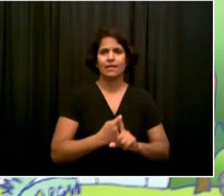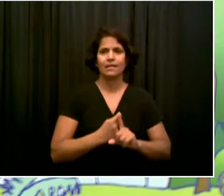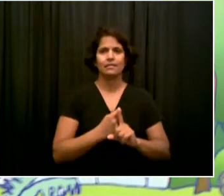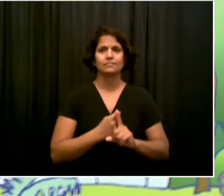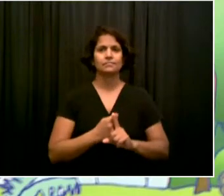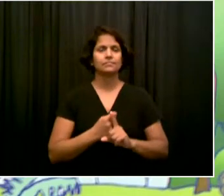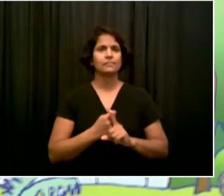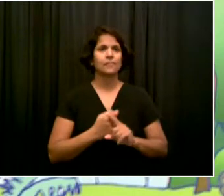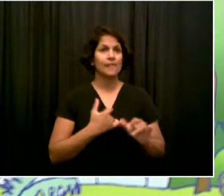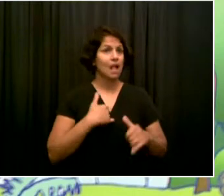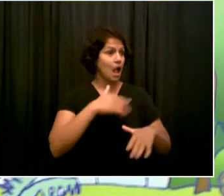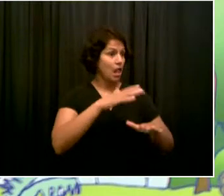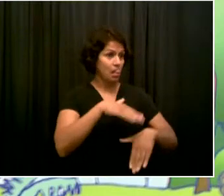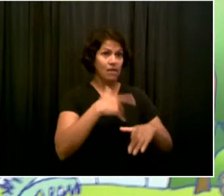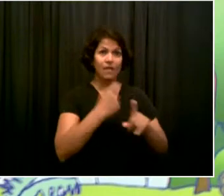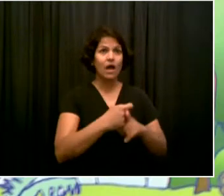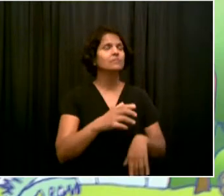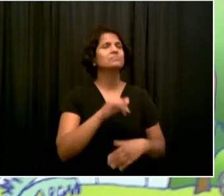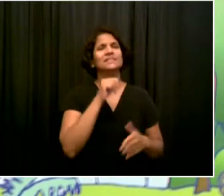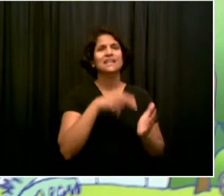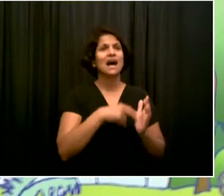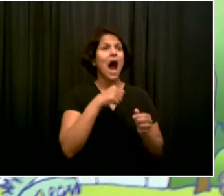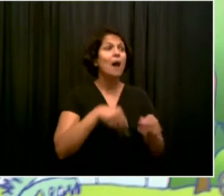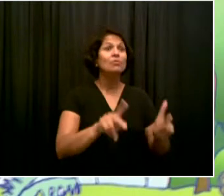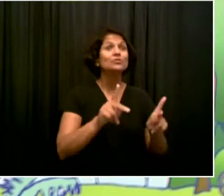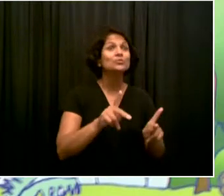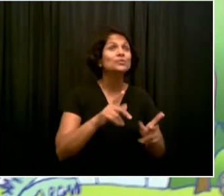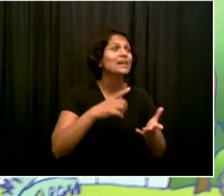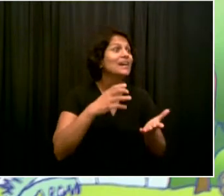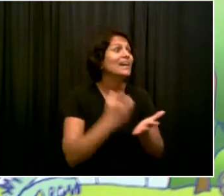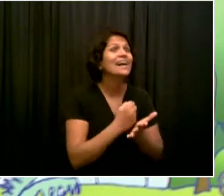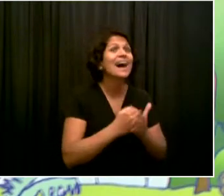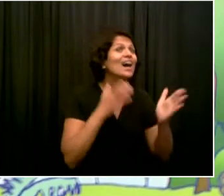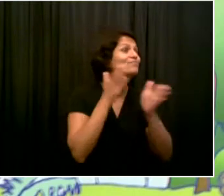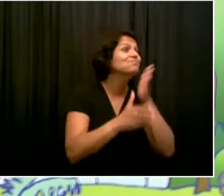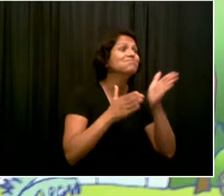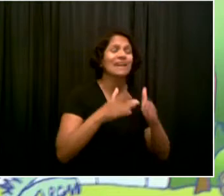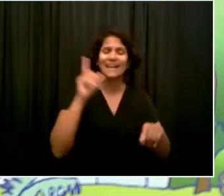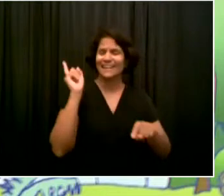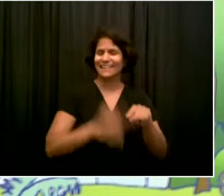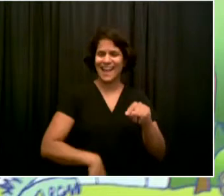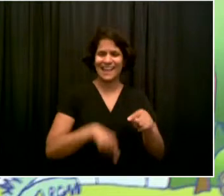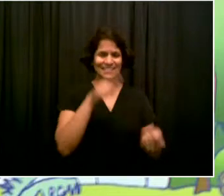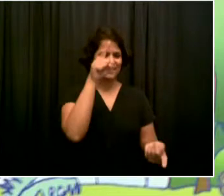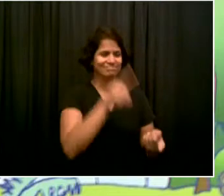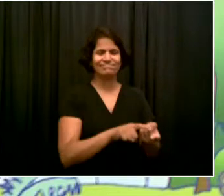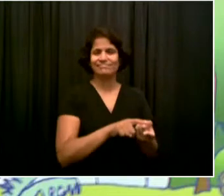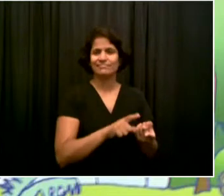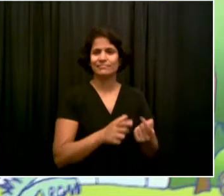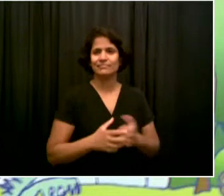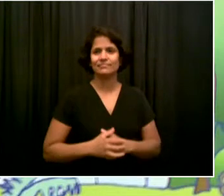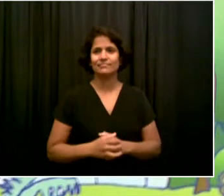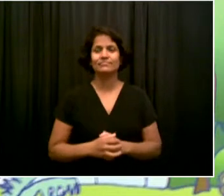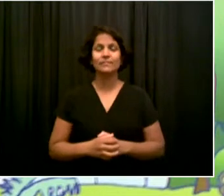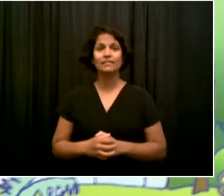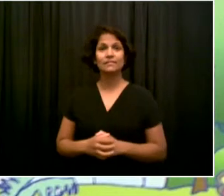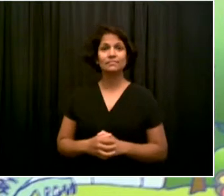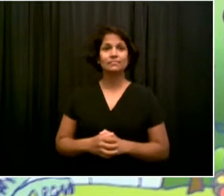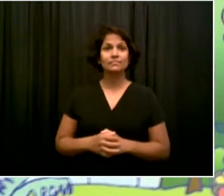PROTT ECYRSOUELF AND YOUR FAMILY AND YOU WILL HAVE ALL THE OPTIONS. BUT THE OPTIONS ARE GOING TO START TO NARROW MORE AND MORE